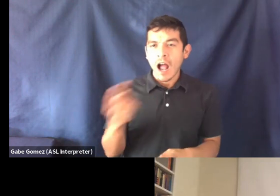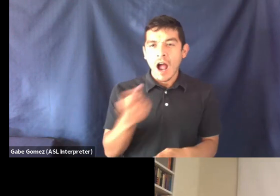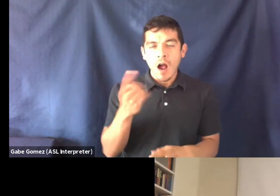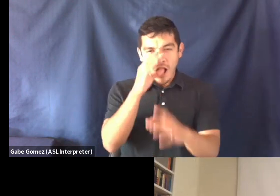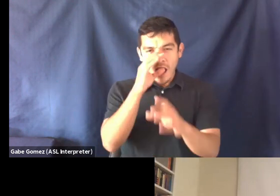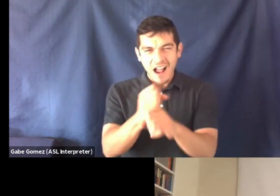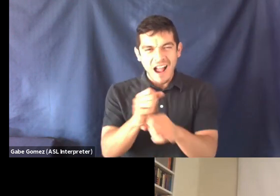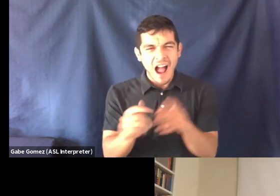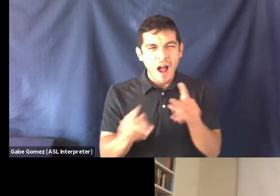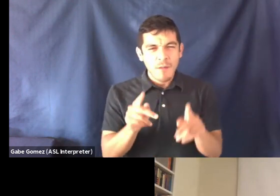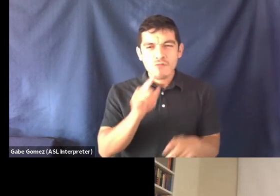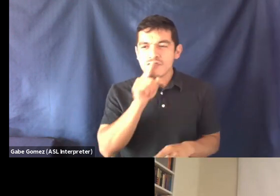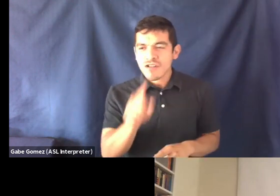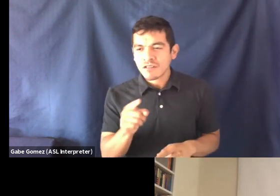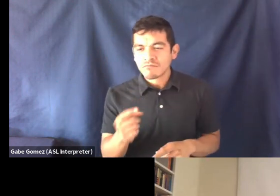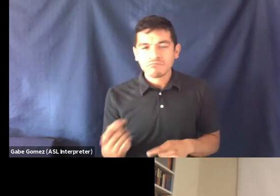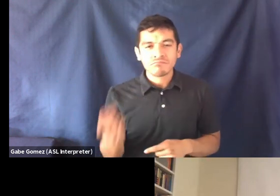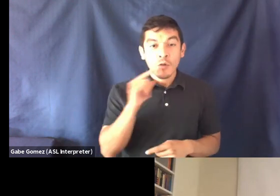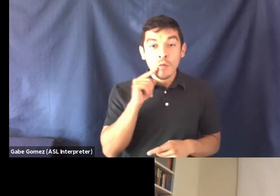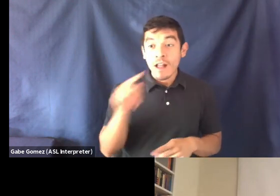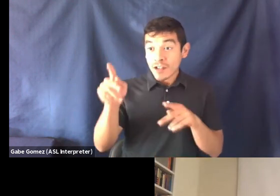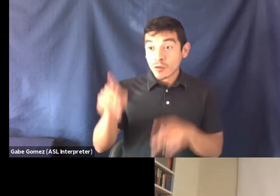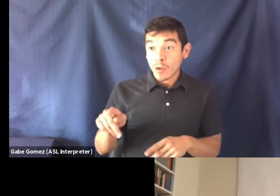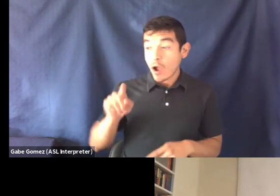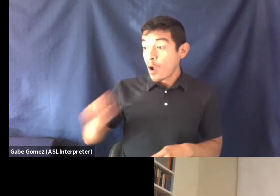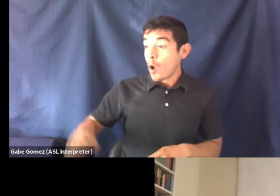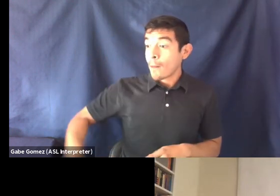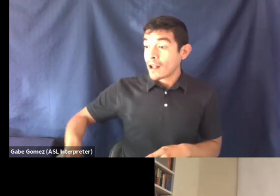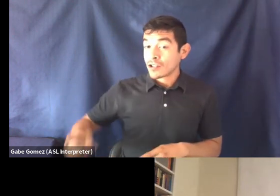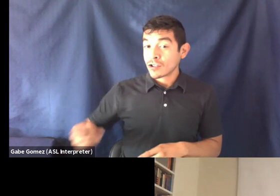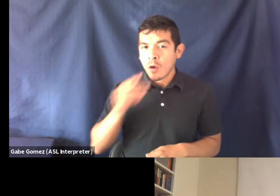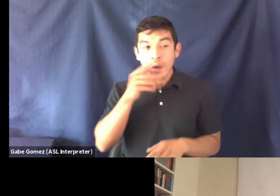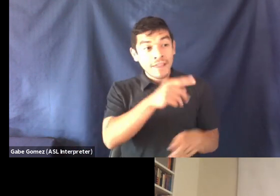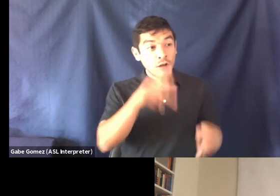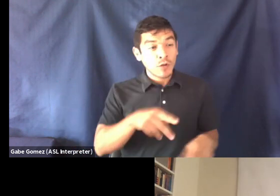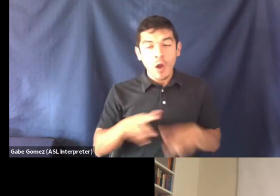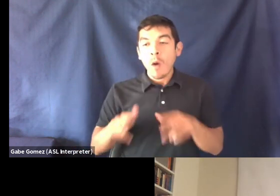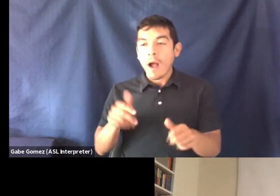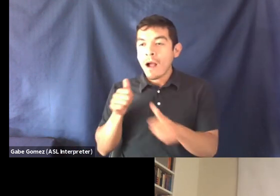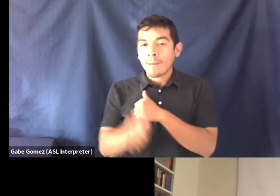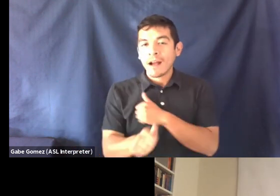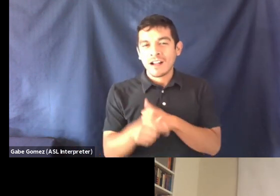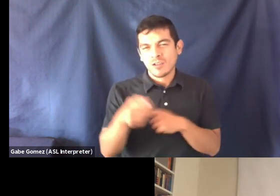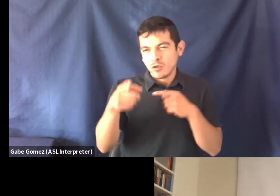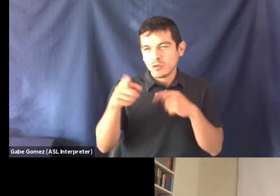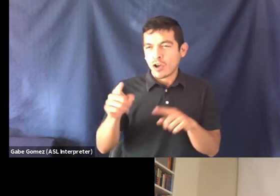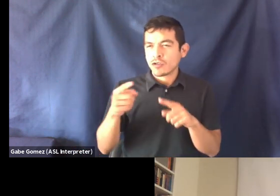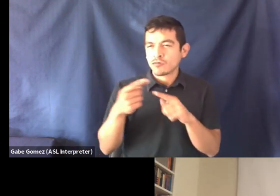Is this person going to stop and pet this dog? Or is this person going to walk past them? You know, you start as a viewer, you're trying to predict Oh, this person will do this.